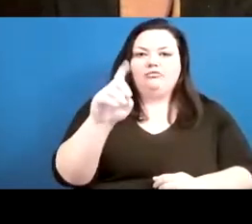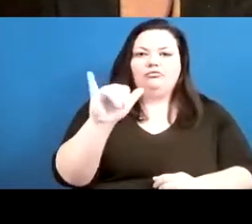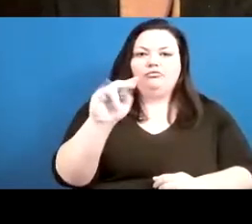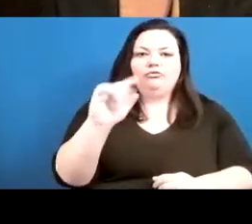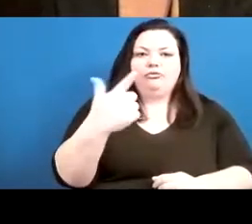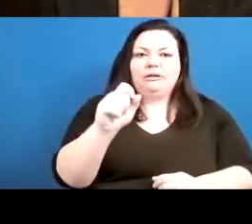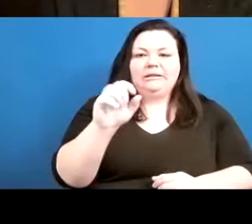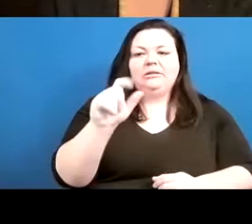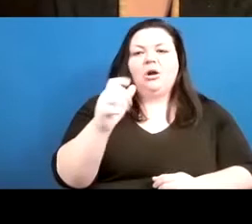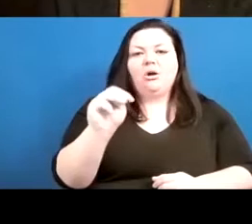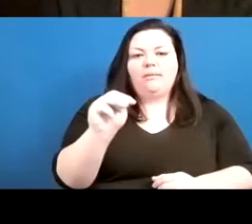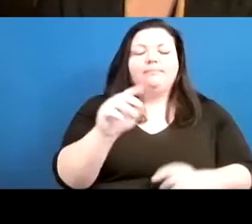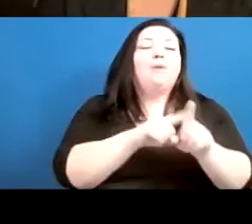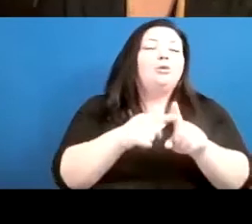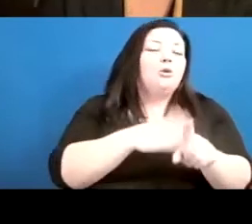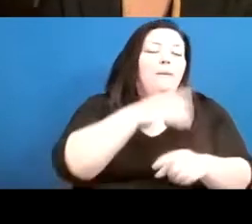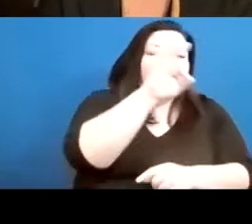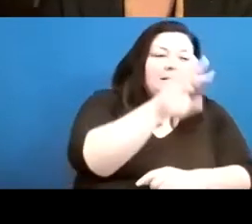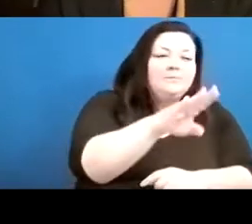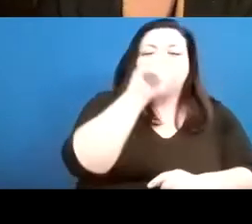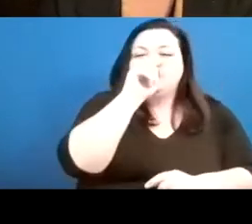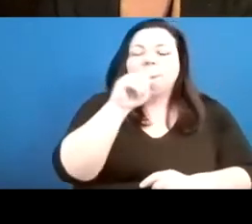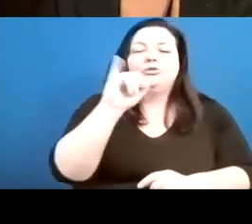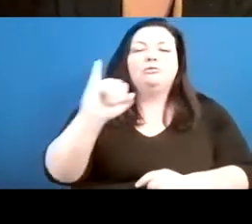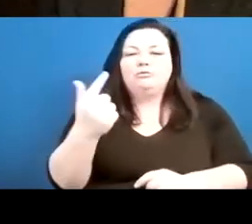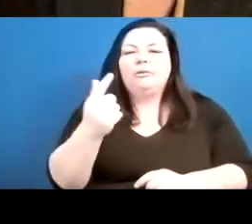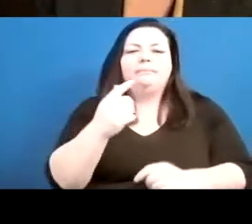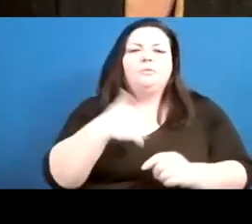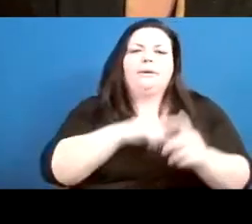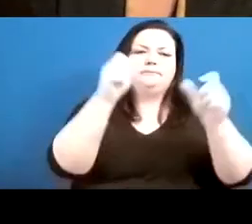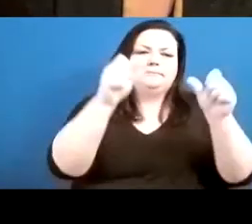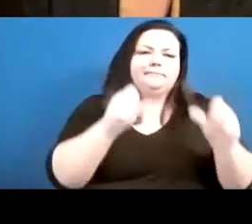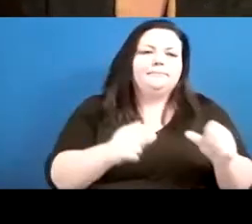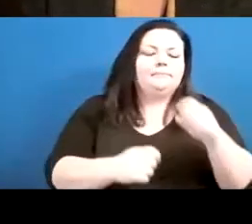on Facebook, Twitter and Instagram. Um, in addition to that we